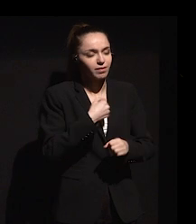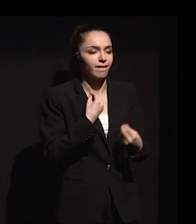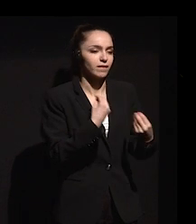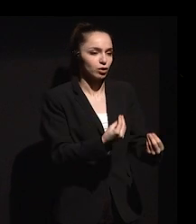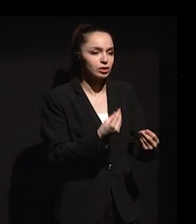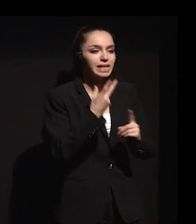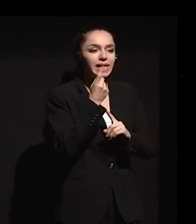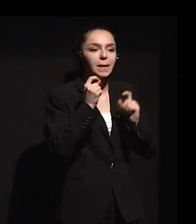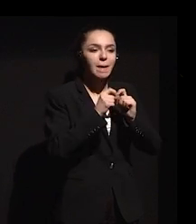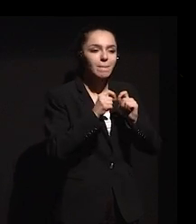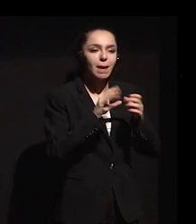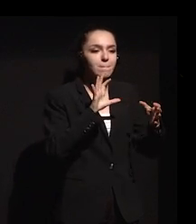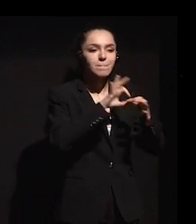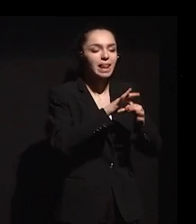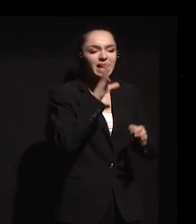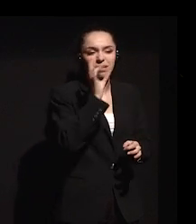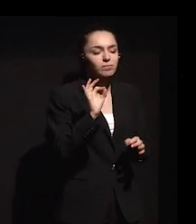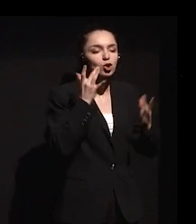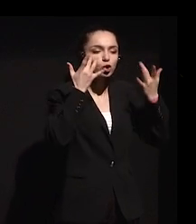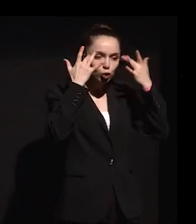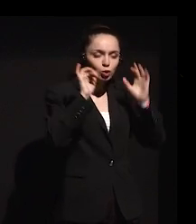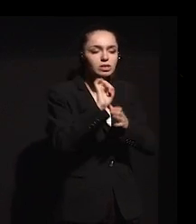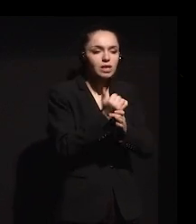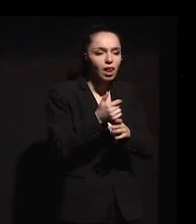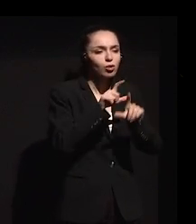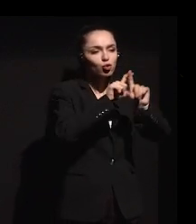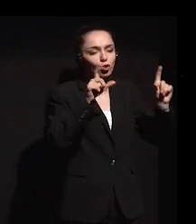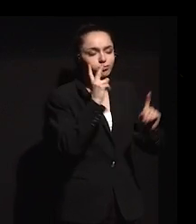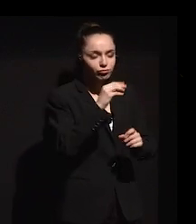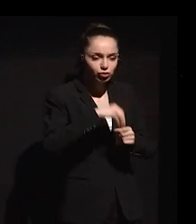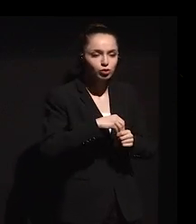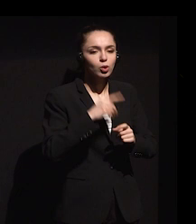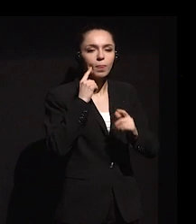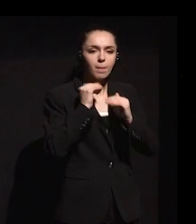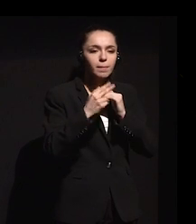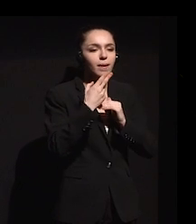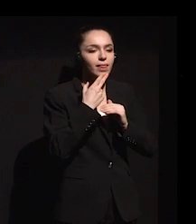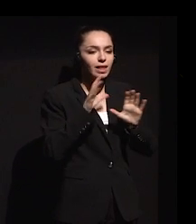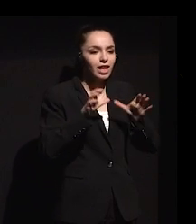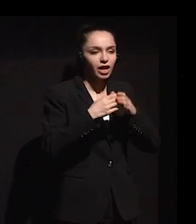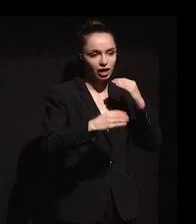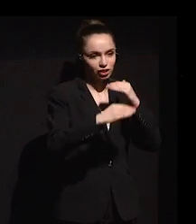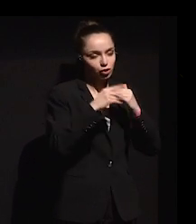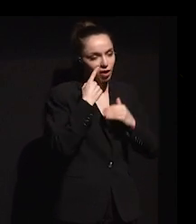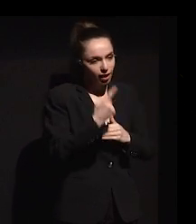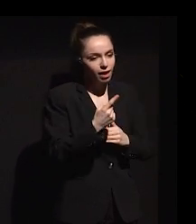We also carry out a series of activities such as determining a framework to ensure gender equality